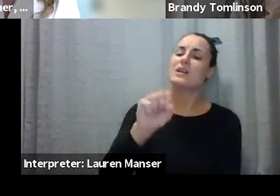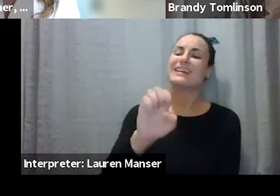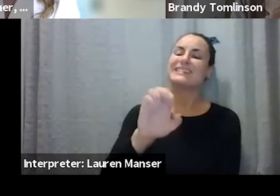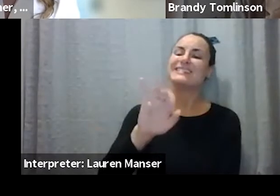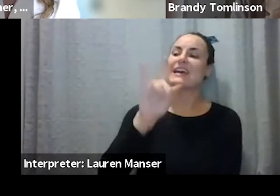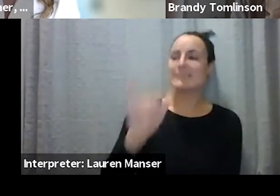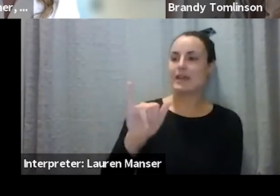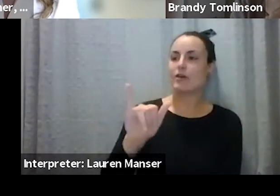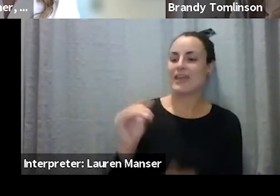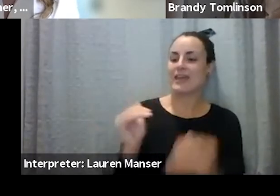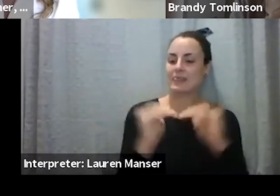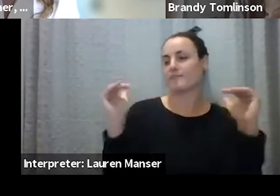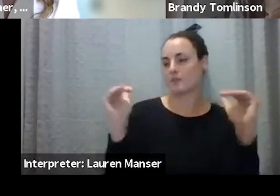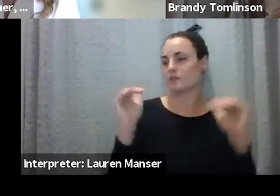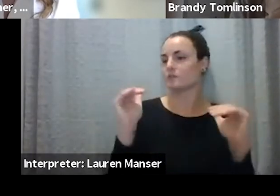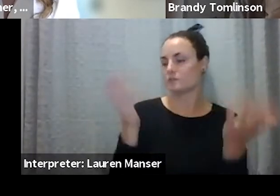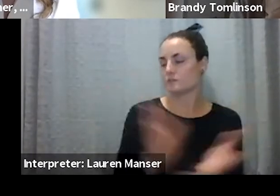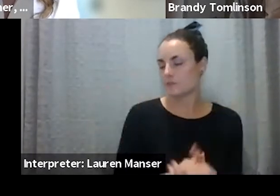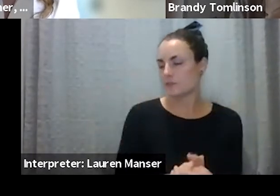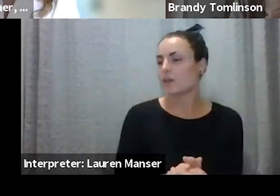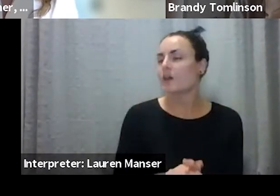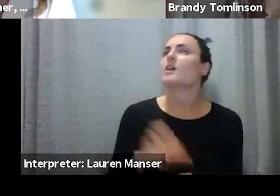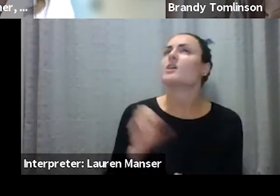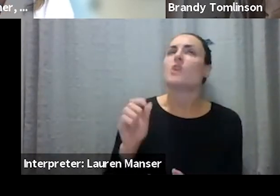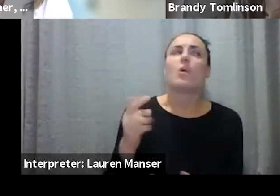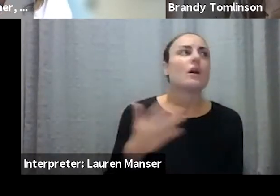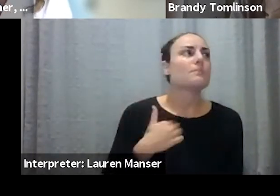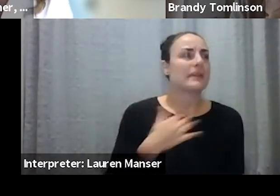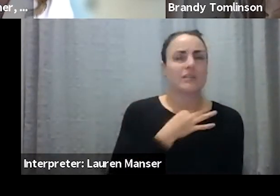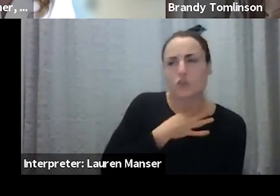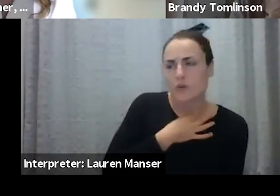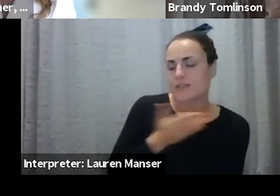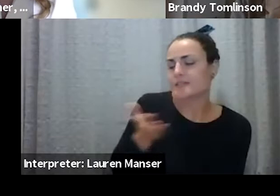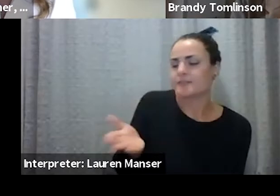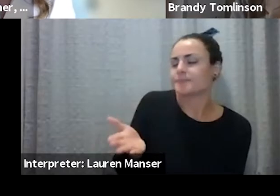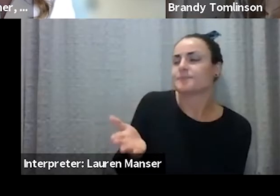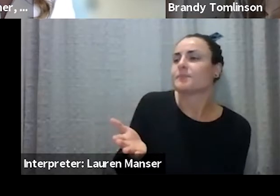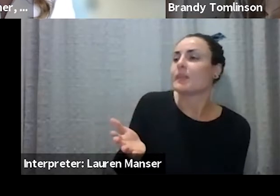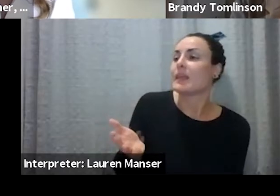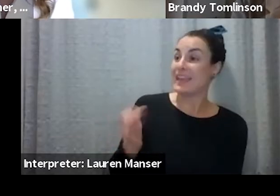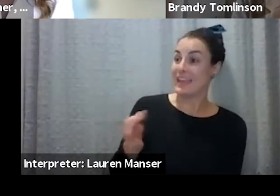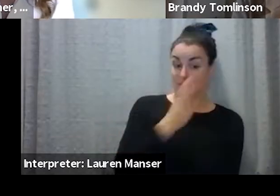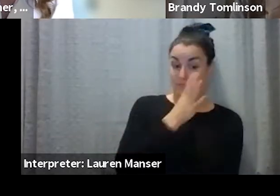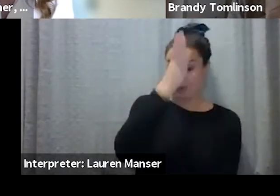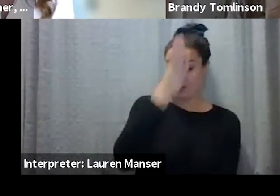Talk to us a little bit about what could a parent do when they think their child has a disability